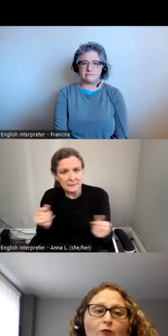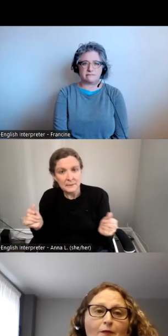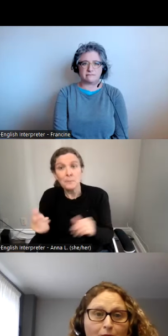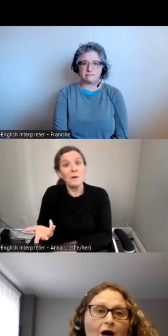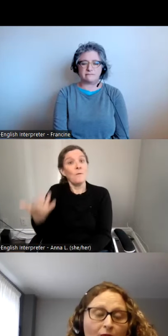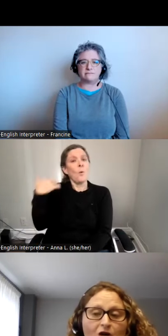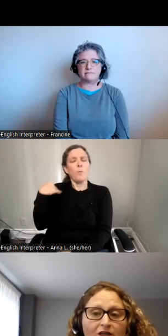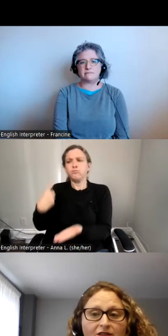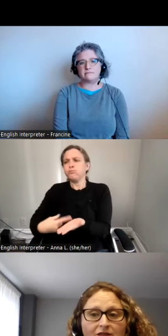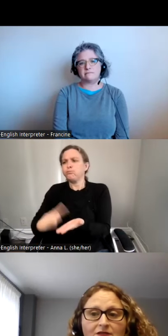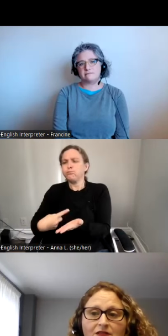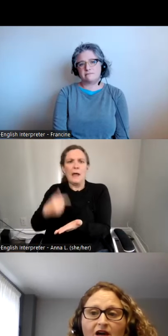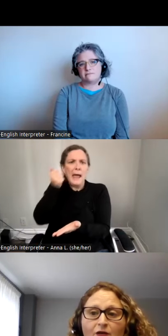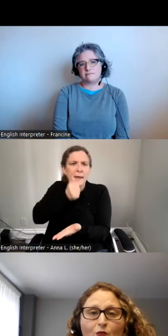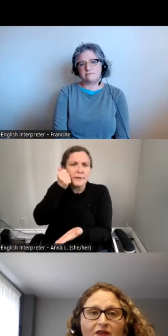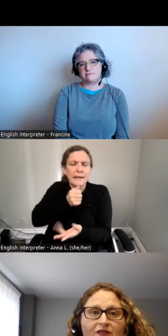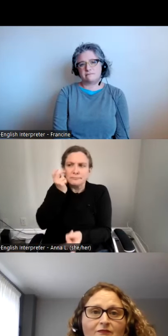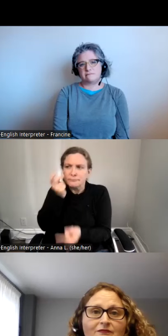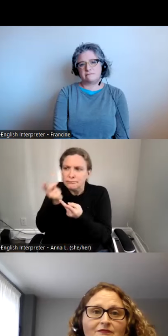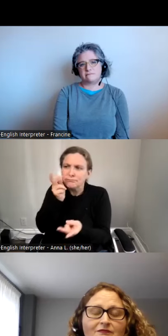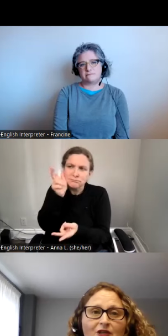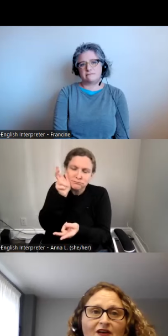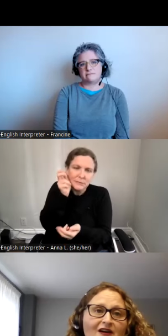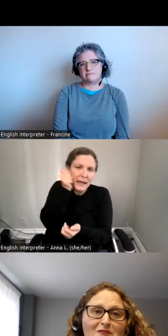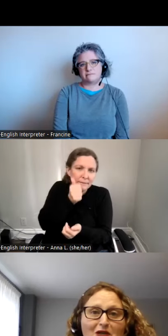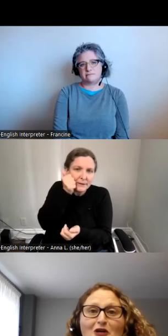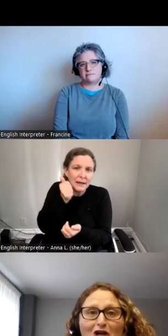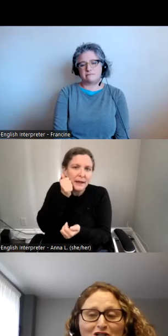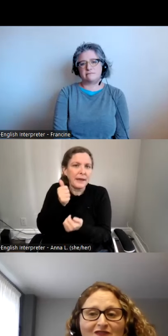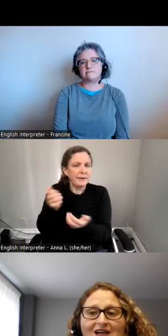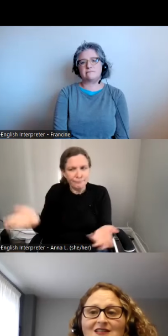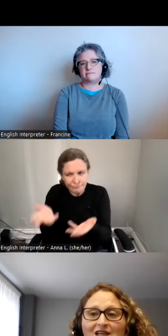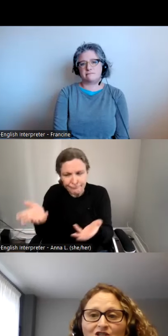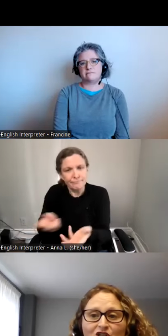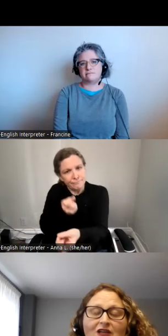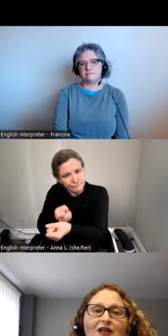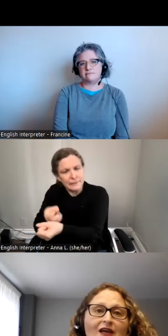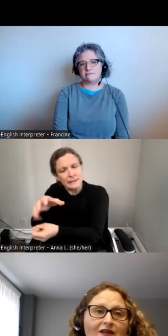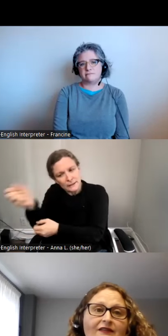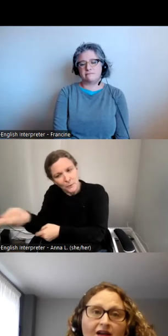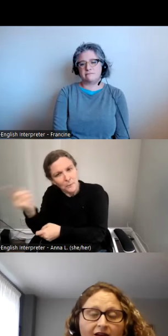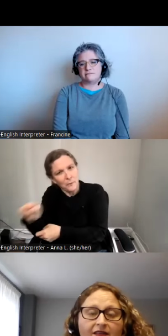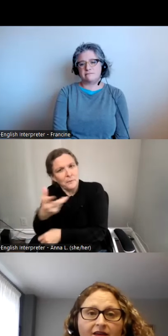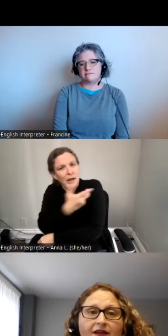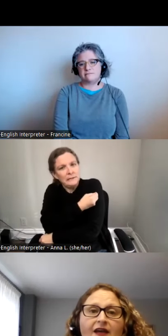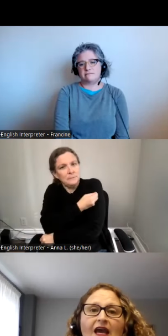in the media